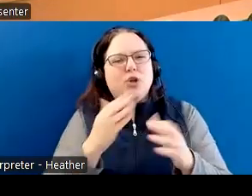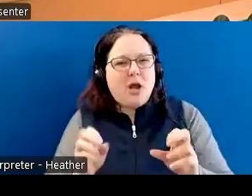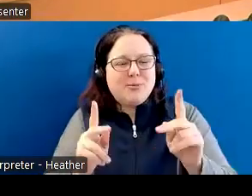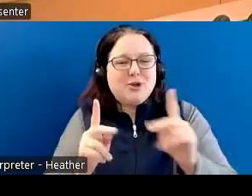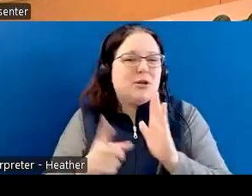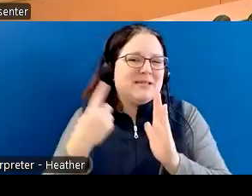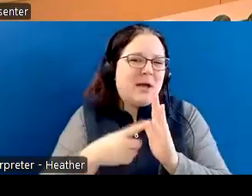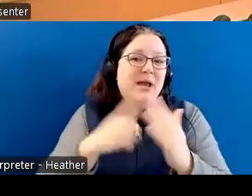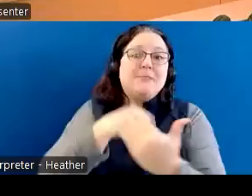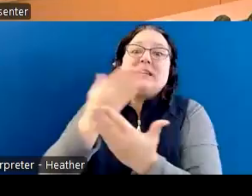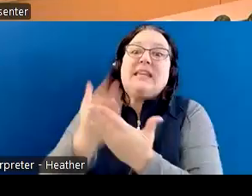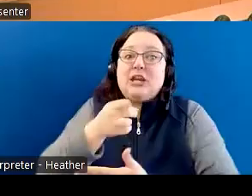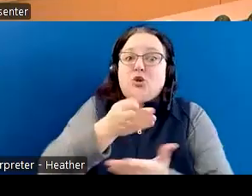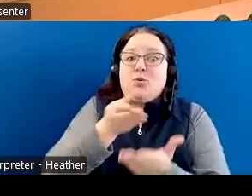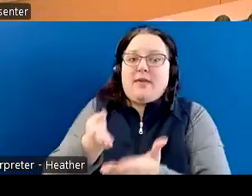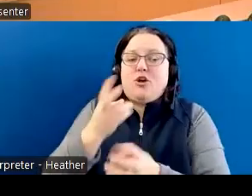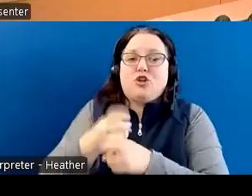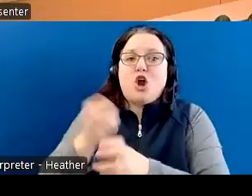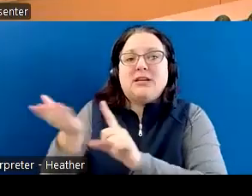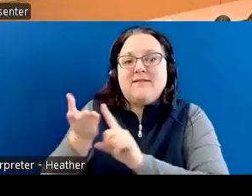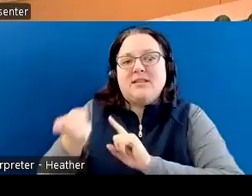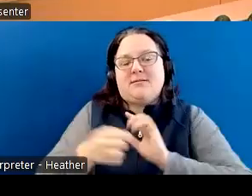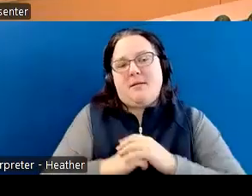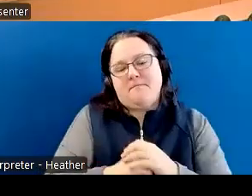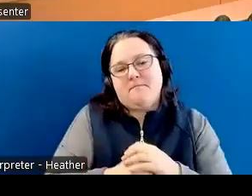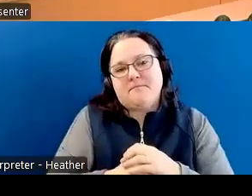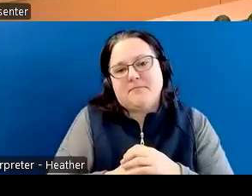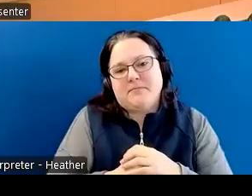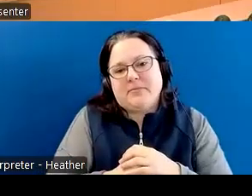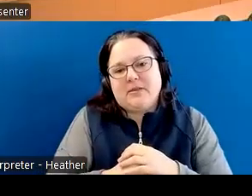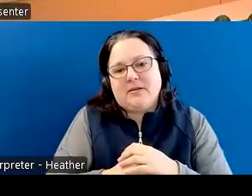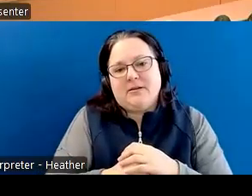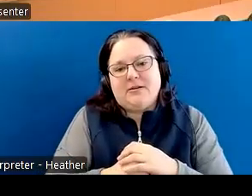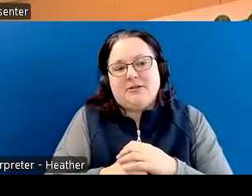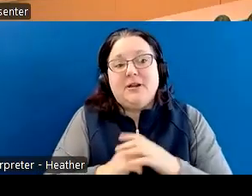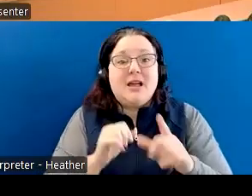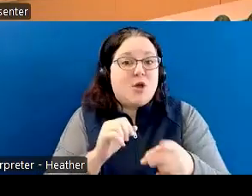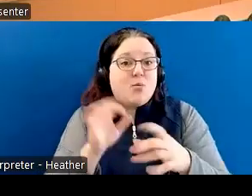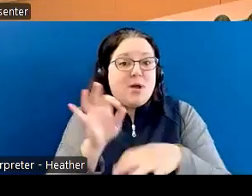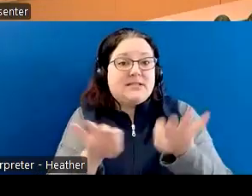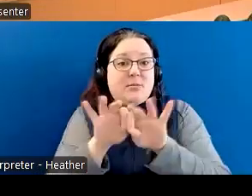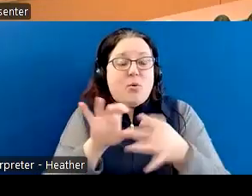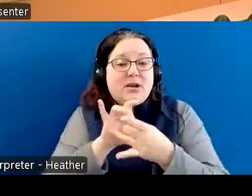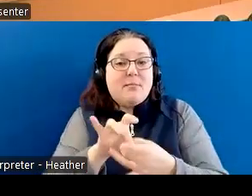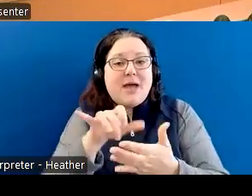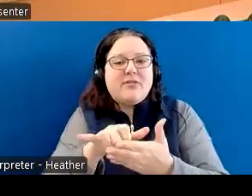the getting there that can be hard. I think what's important about this is being being a peer in that